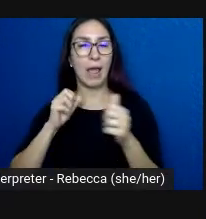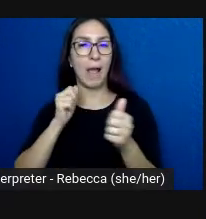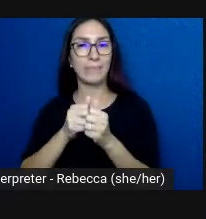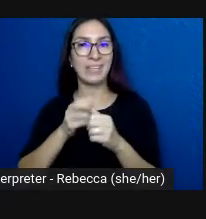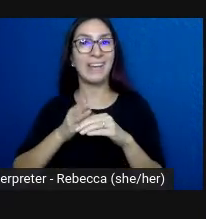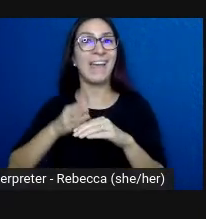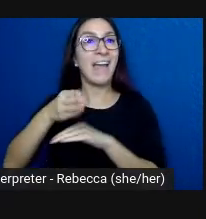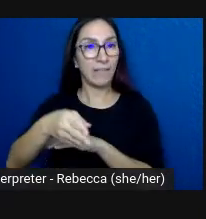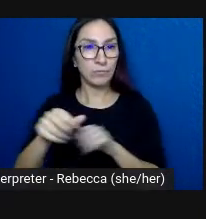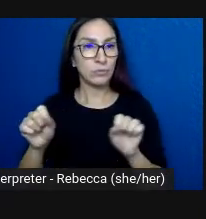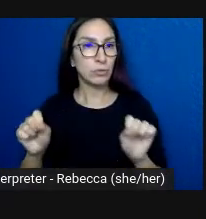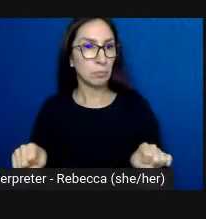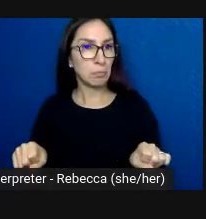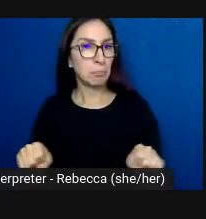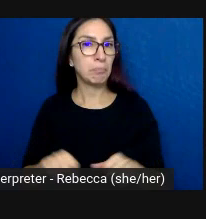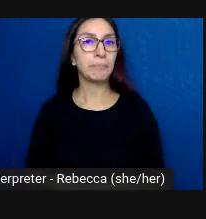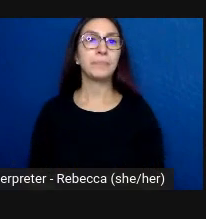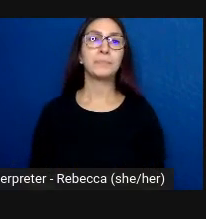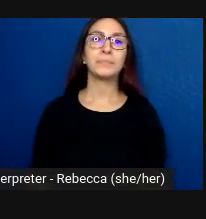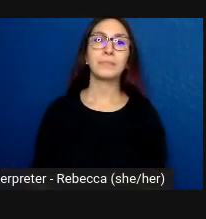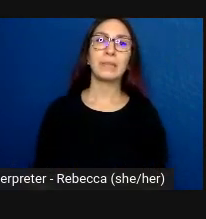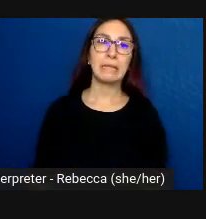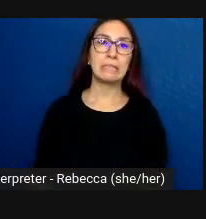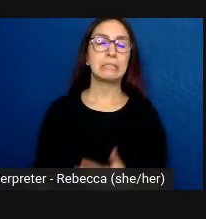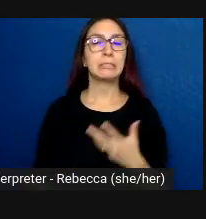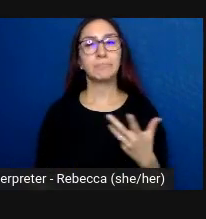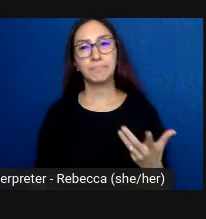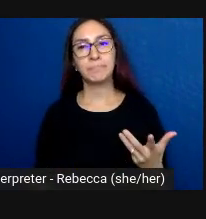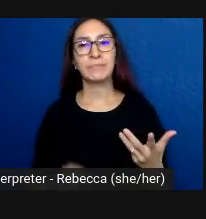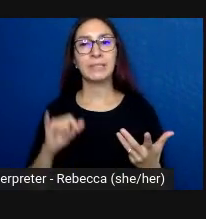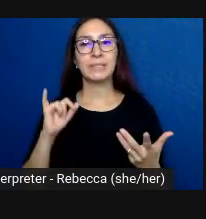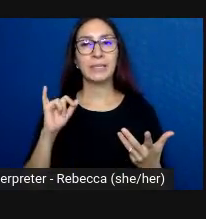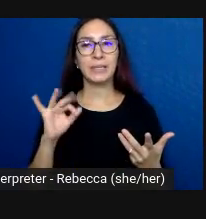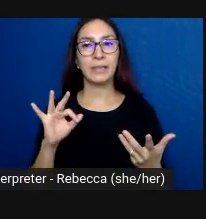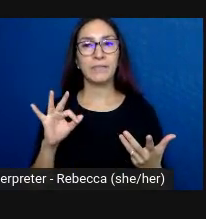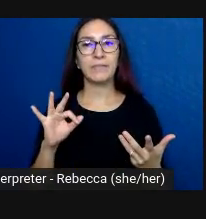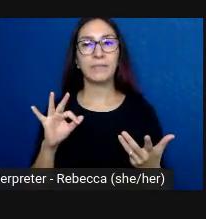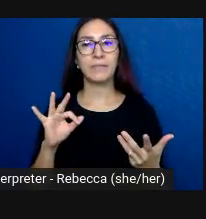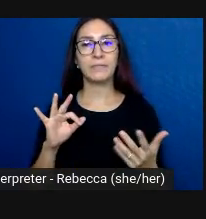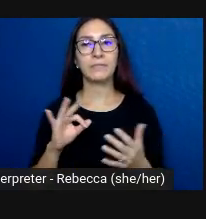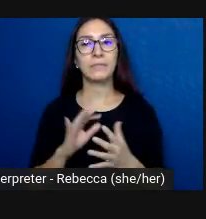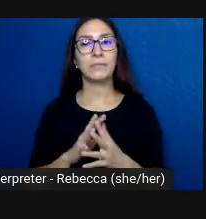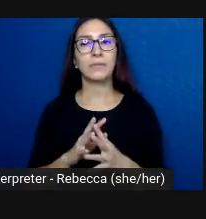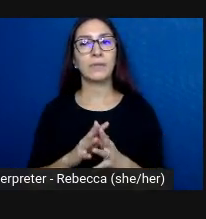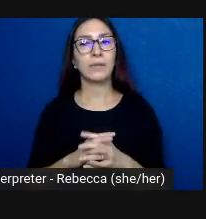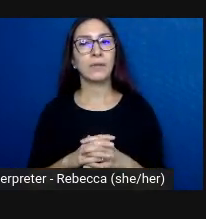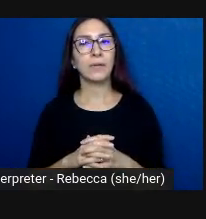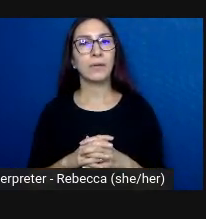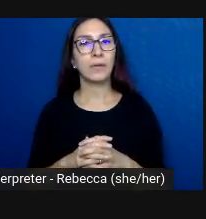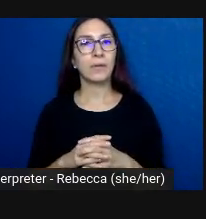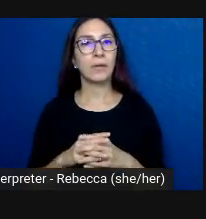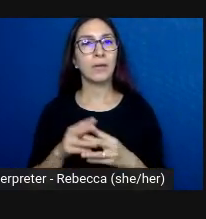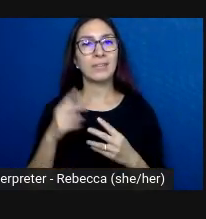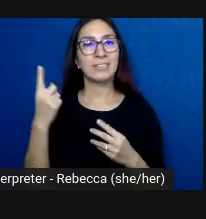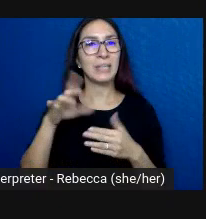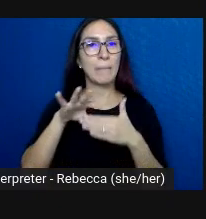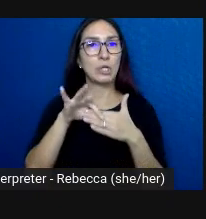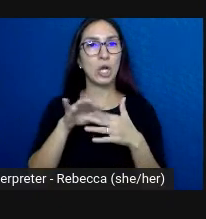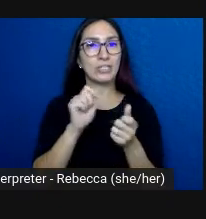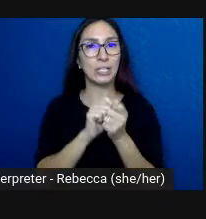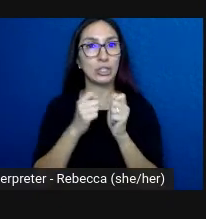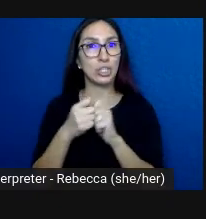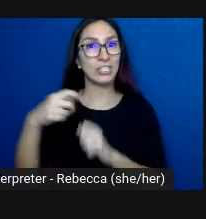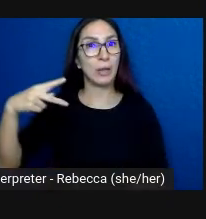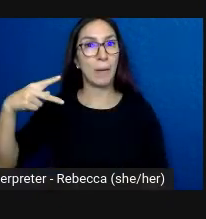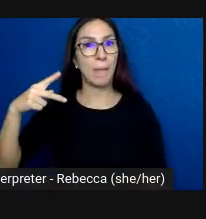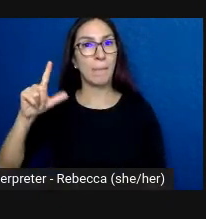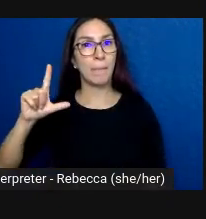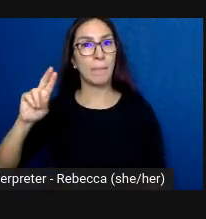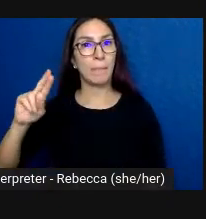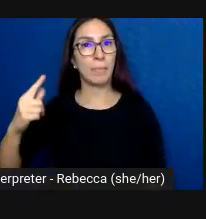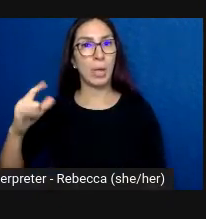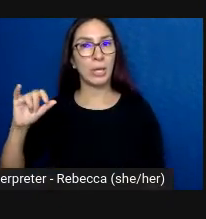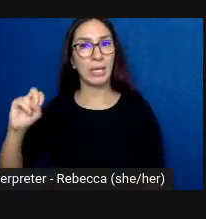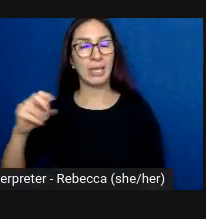And yeah, if some content change plug-ins more better way to use